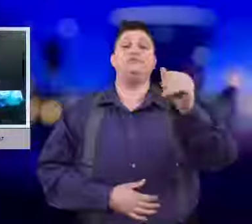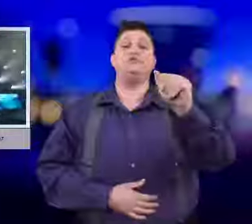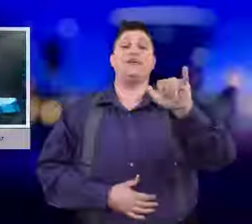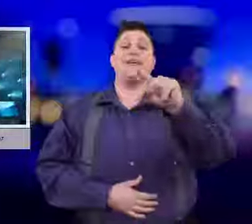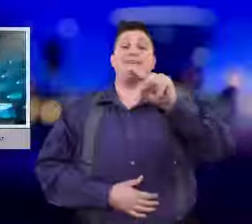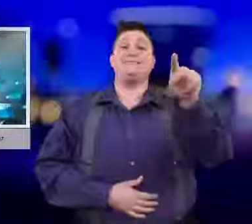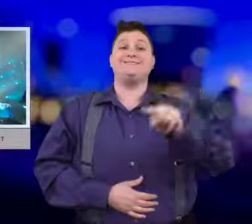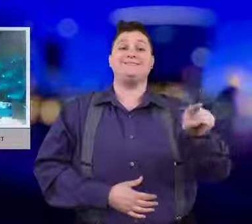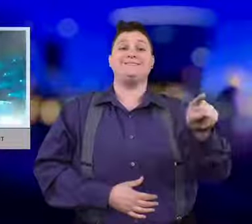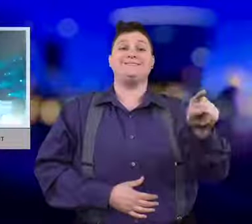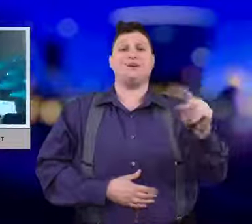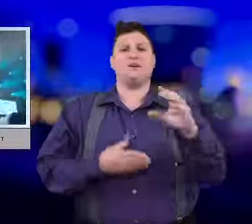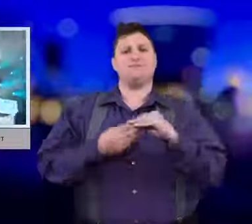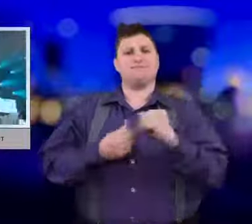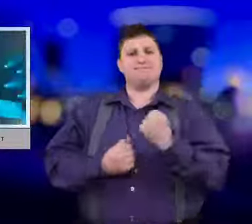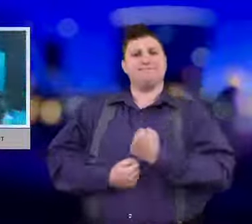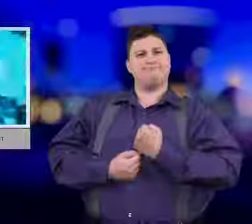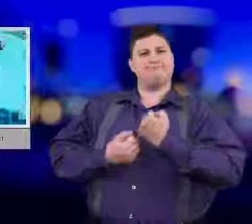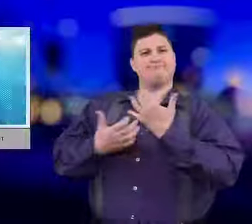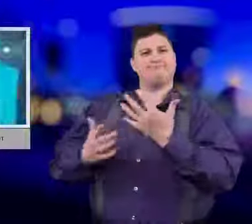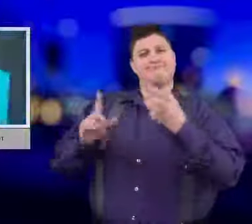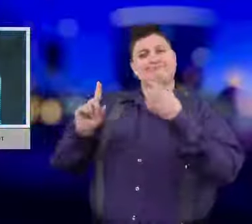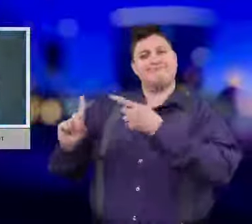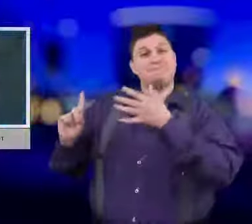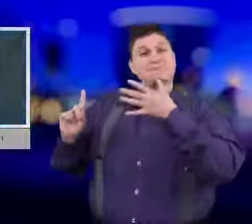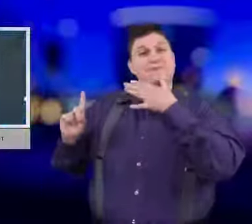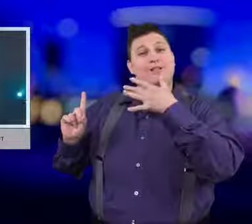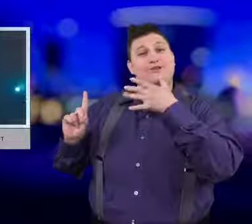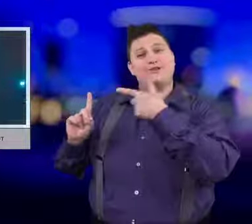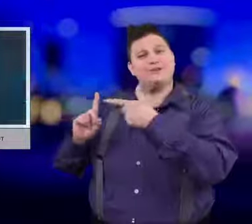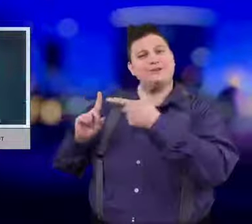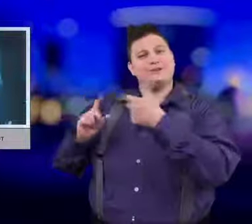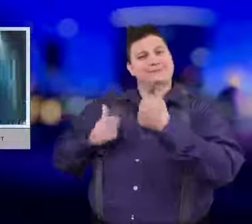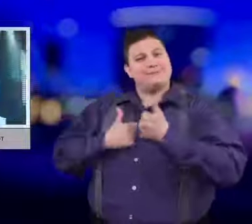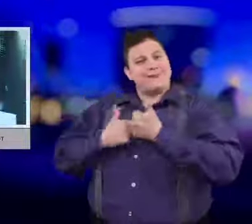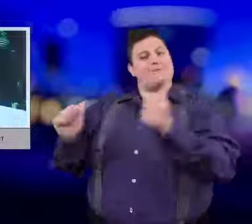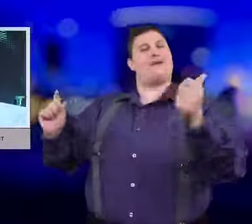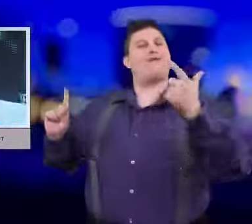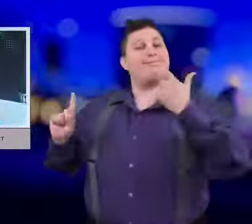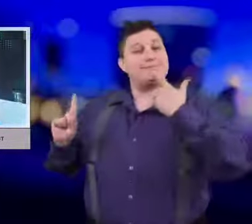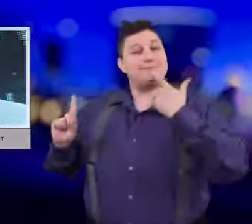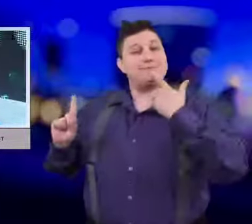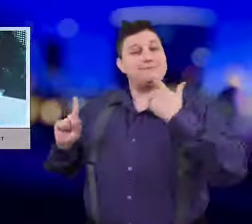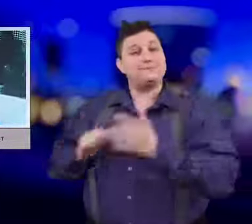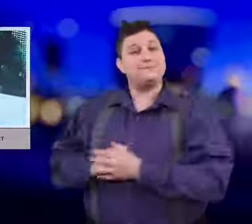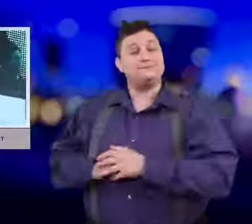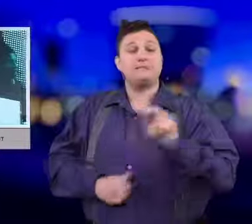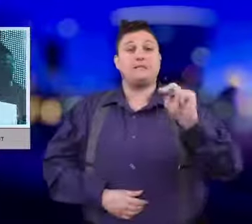Jay-Z is opening up about his mother coming out as a lesbian.